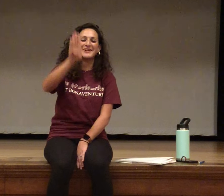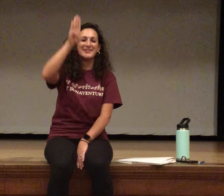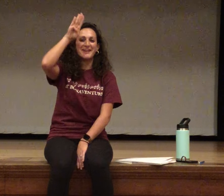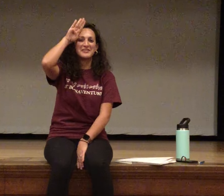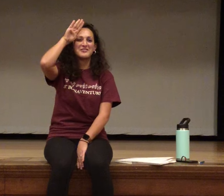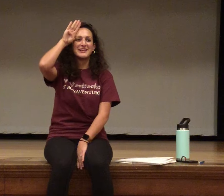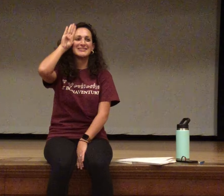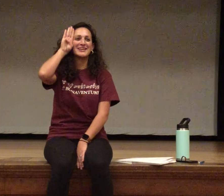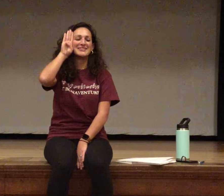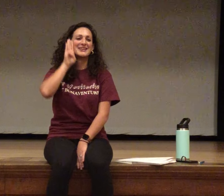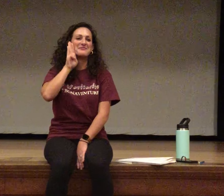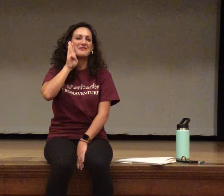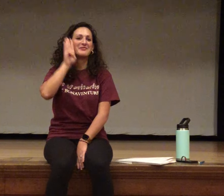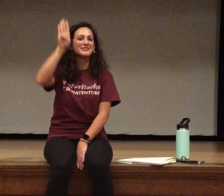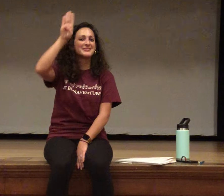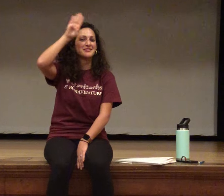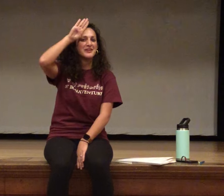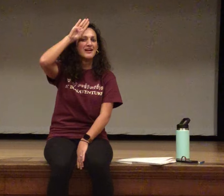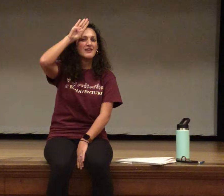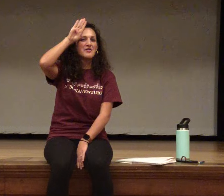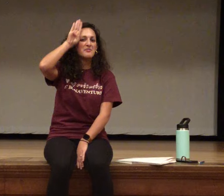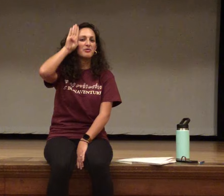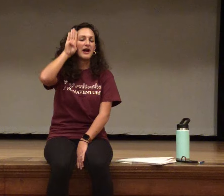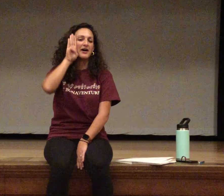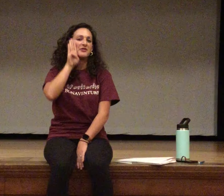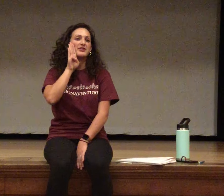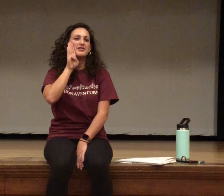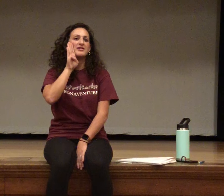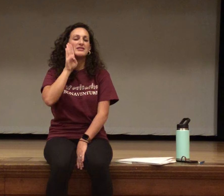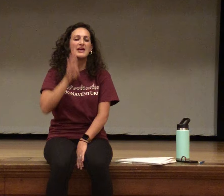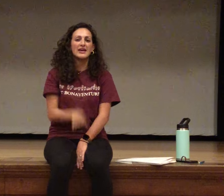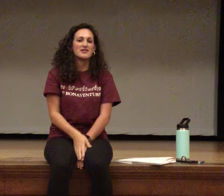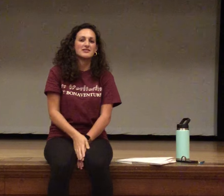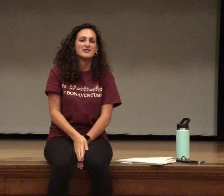get up yeah I'll give you guys a second to think about it first too brown tan